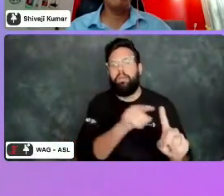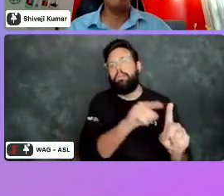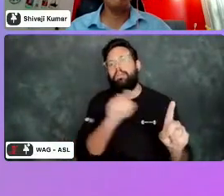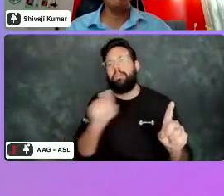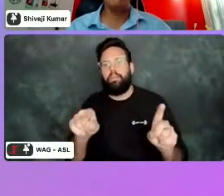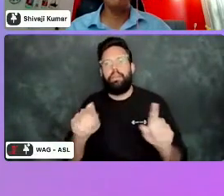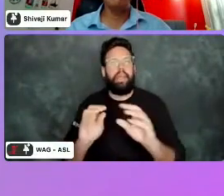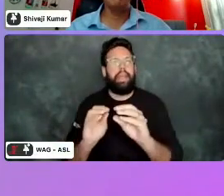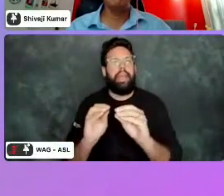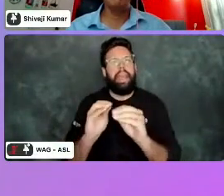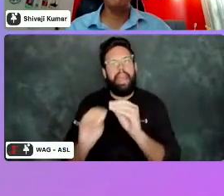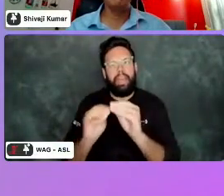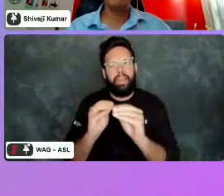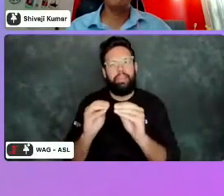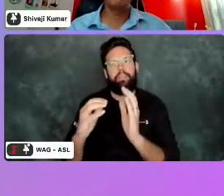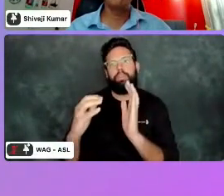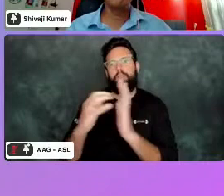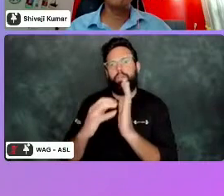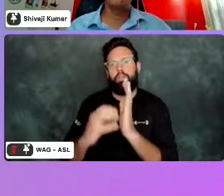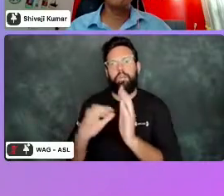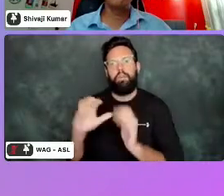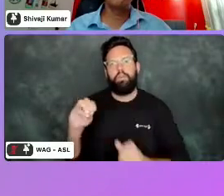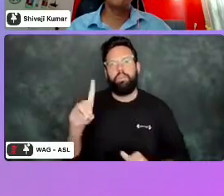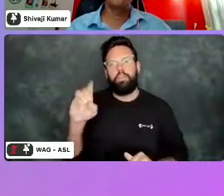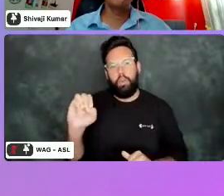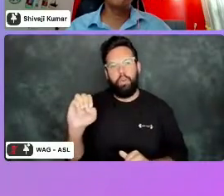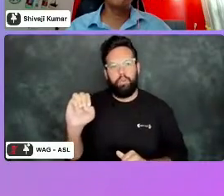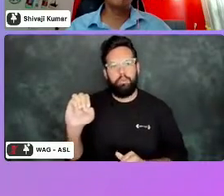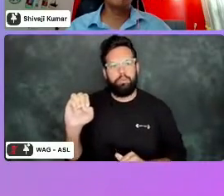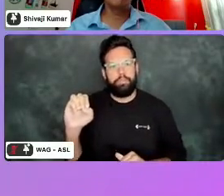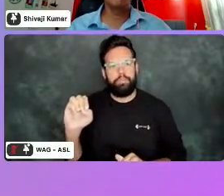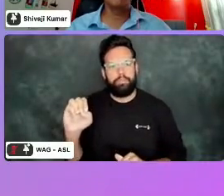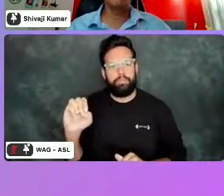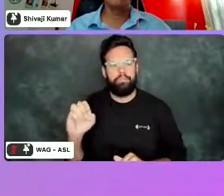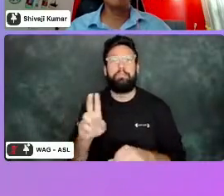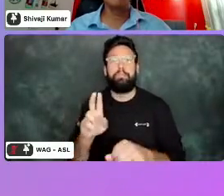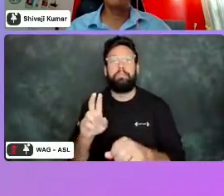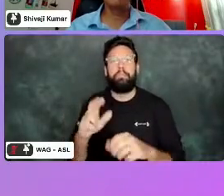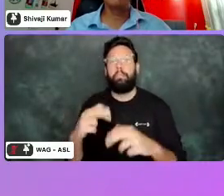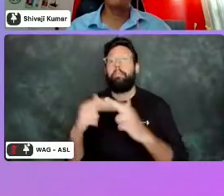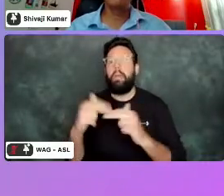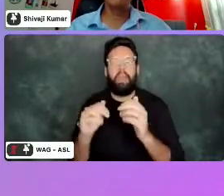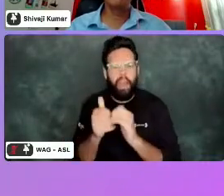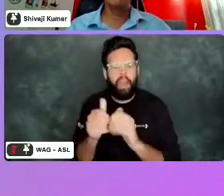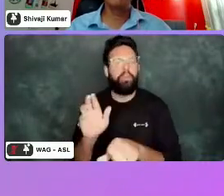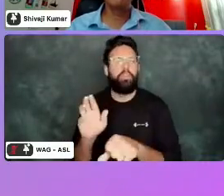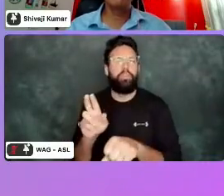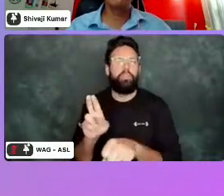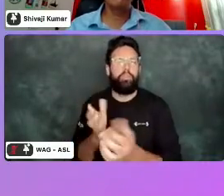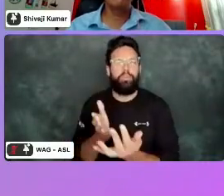I got a little React application that built this site. And I'm going to find my notifications icon.